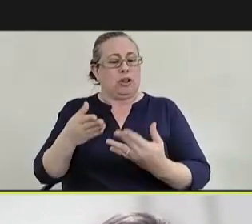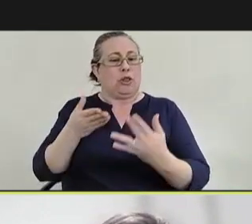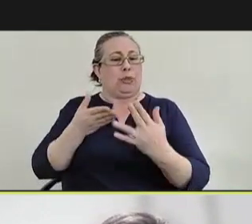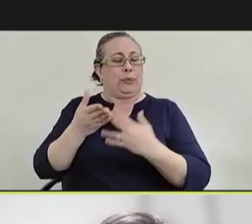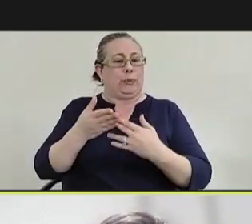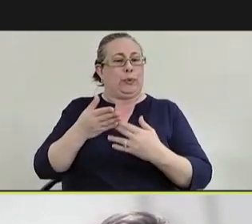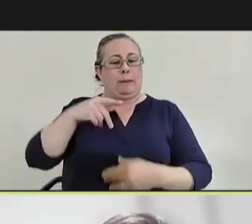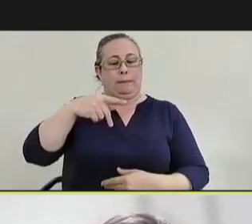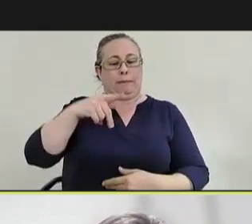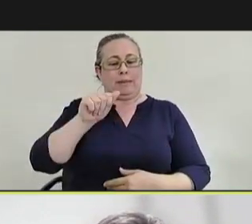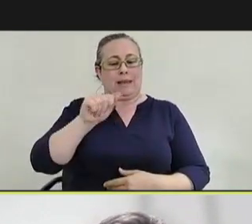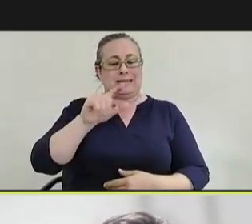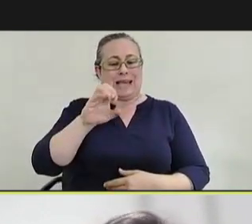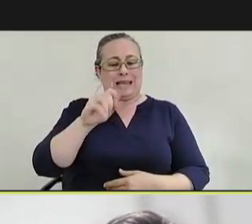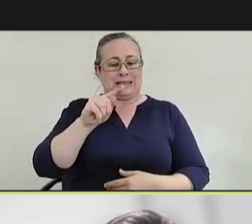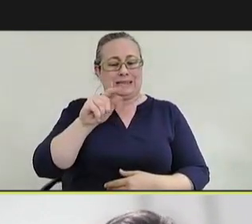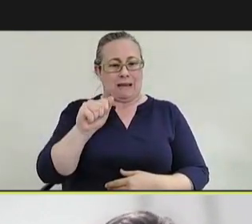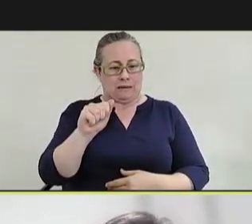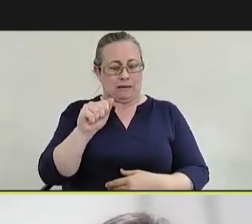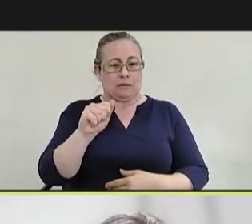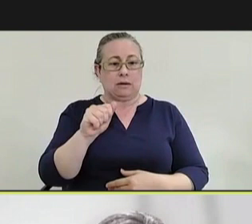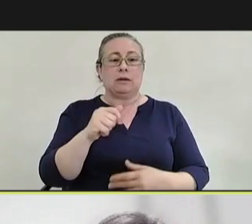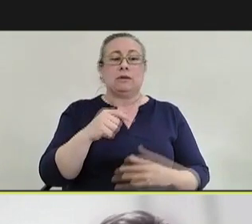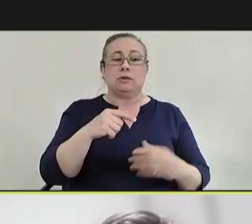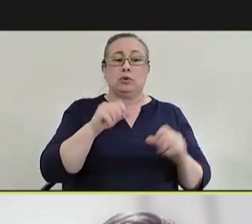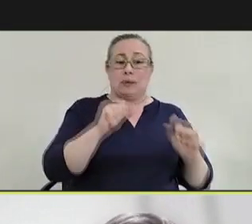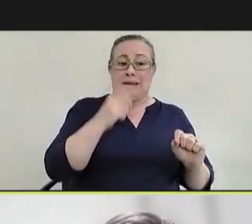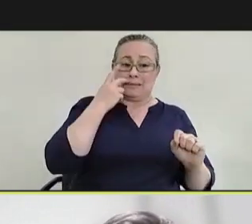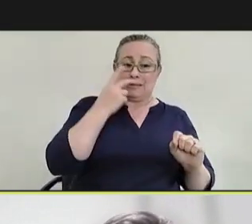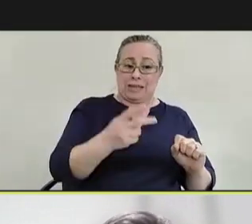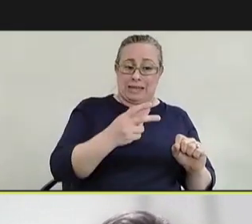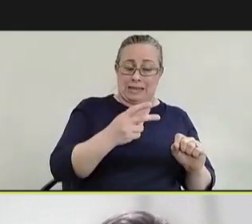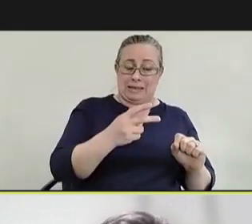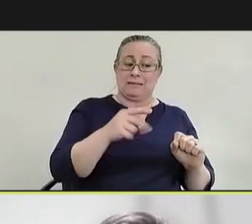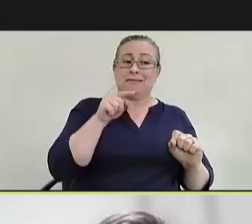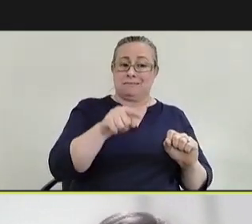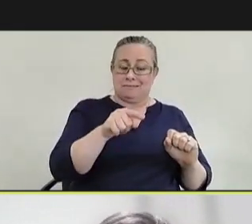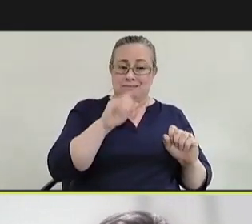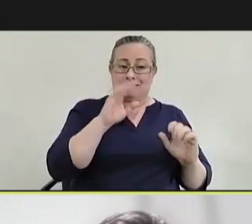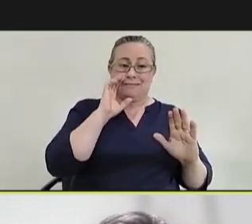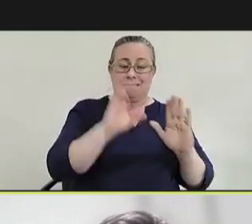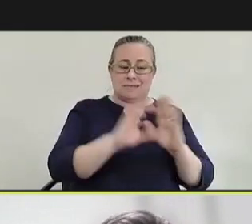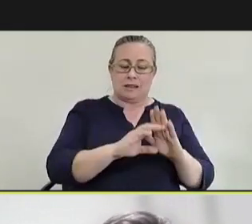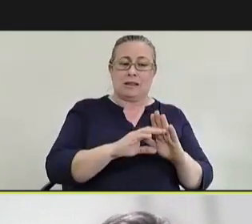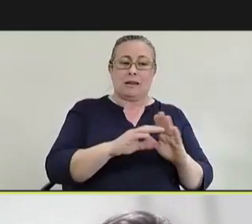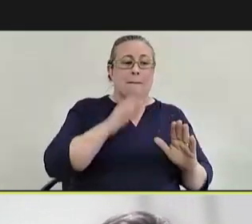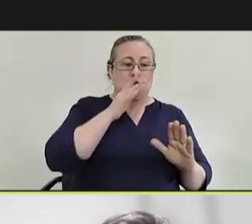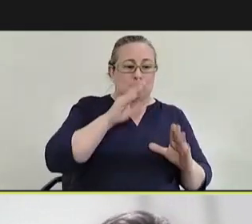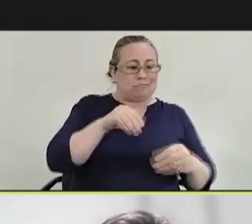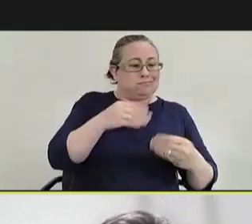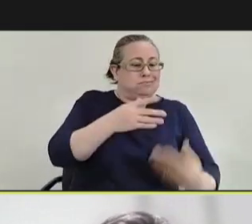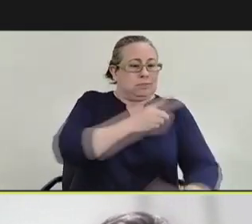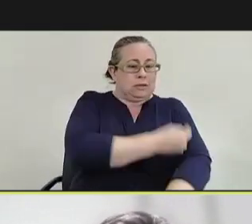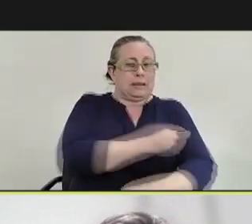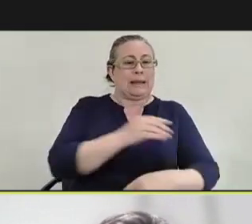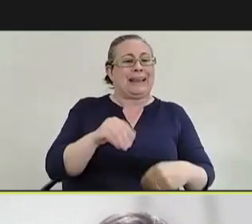see here, is an opportunity to provide a boost or an increased level of antibody that will then